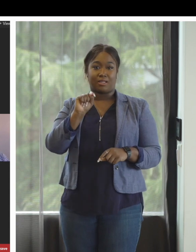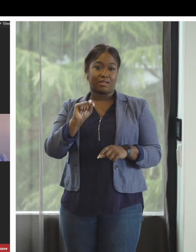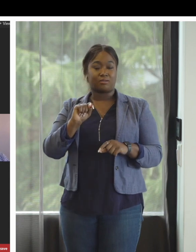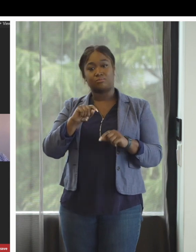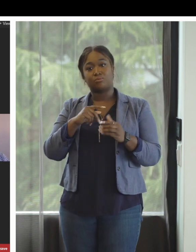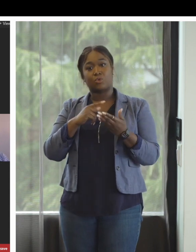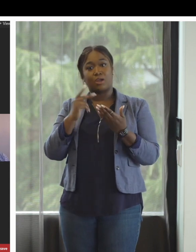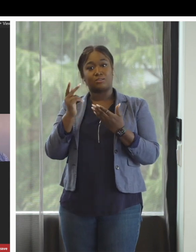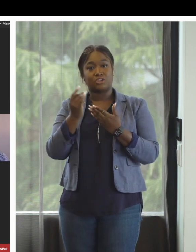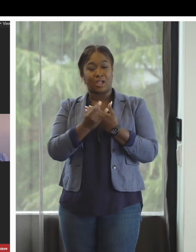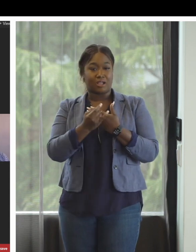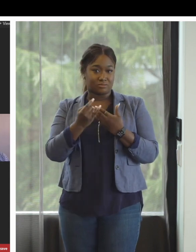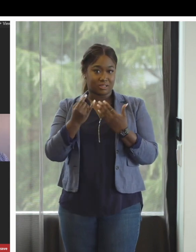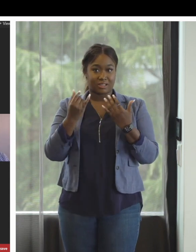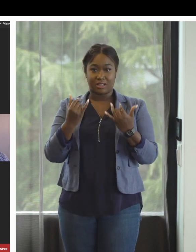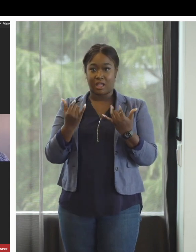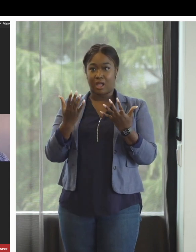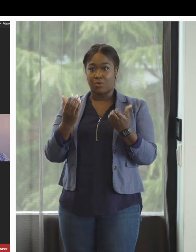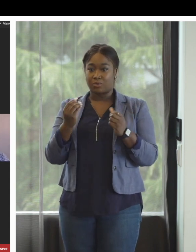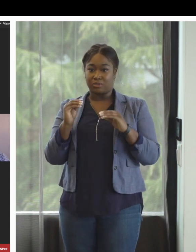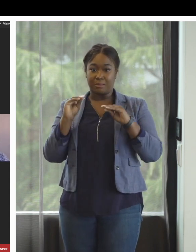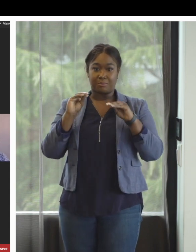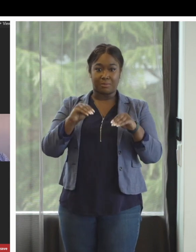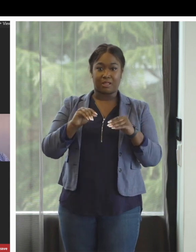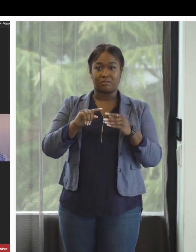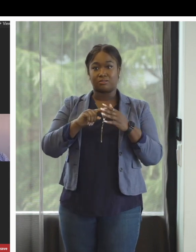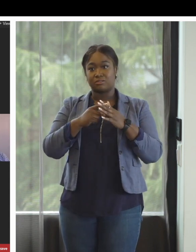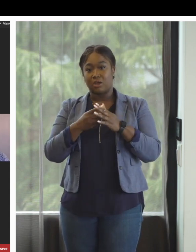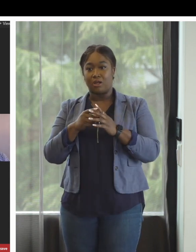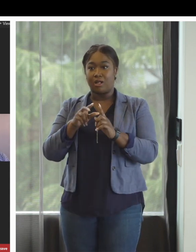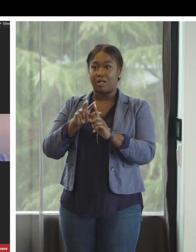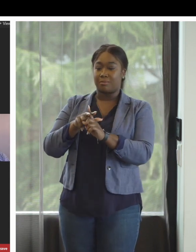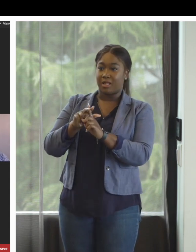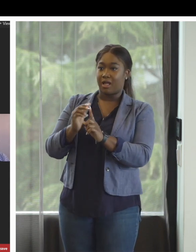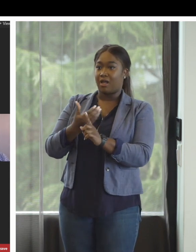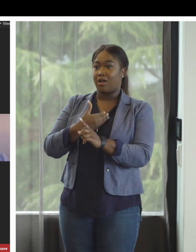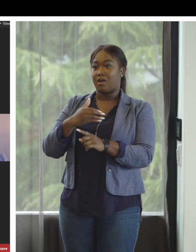Give us updates and begin to talk to challenges